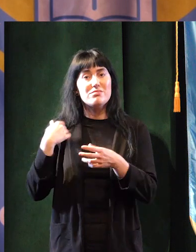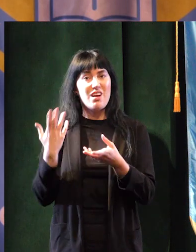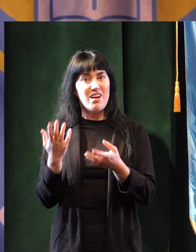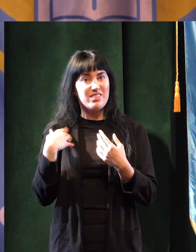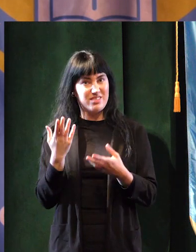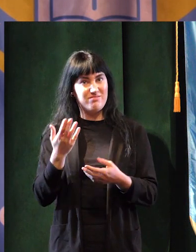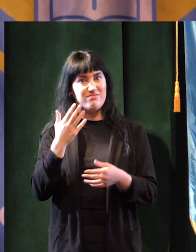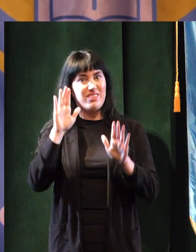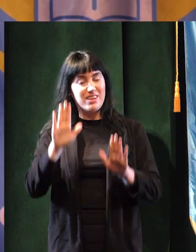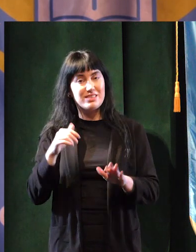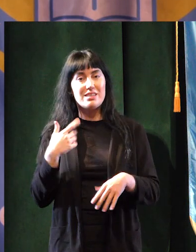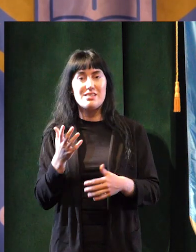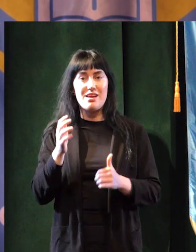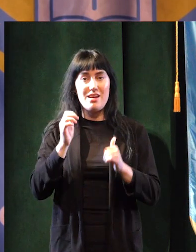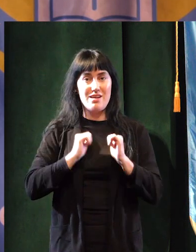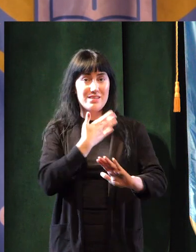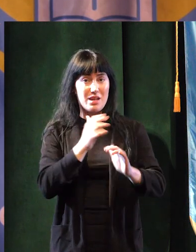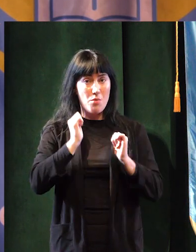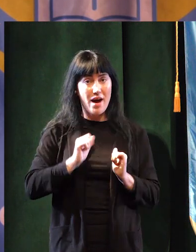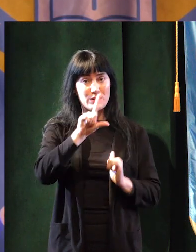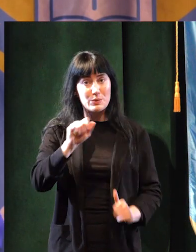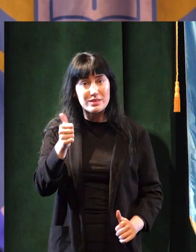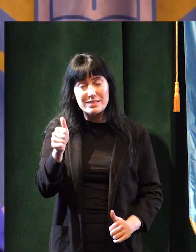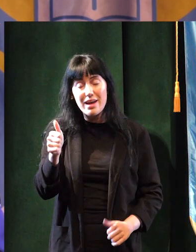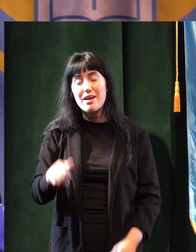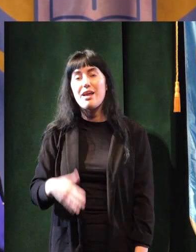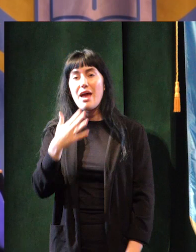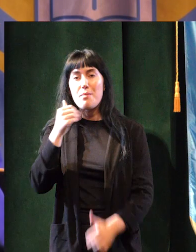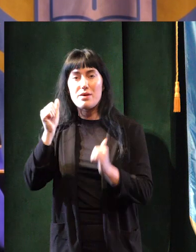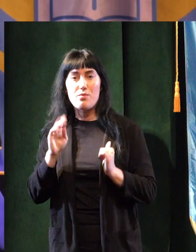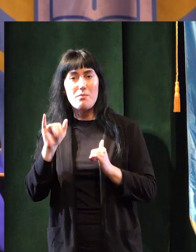an excellence in Samba acting in 2010 and a Best Performance by an actress